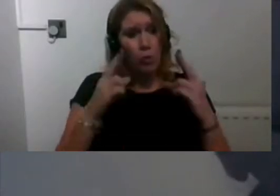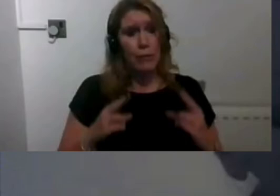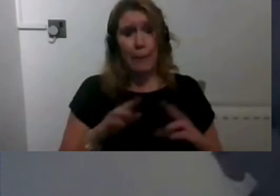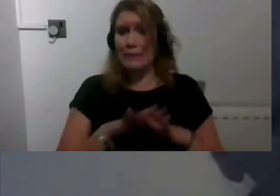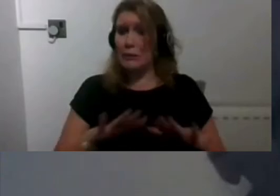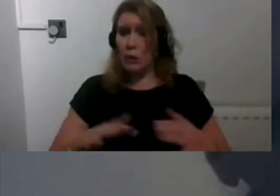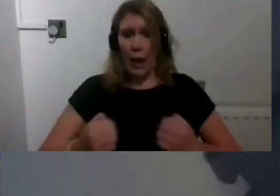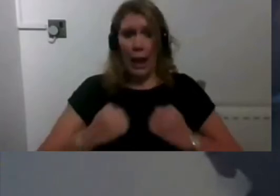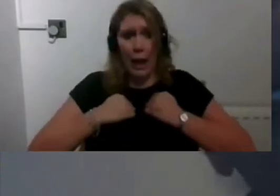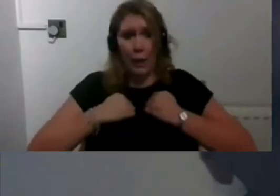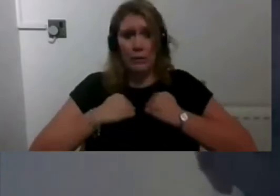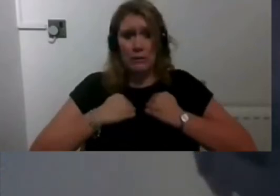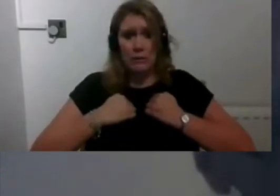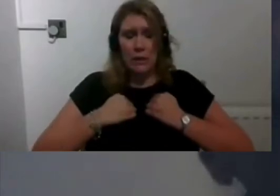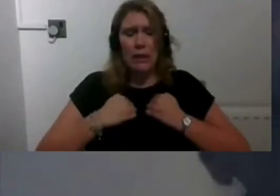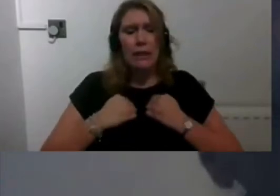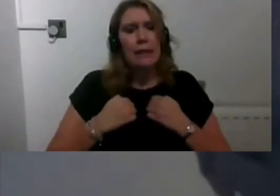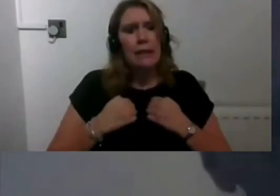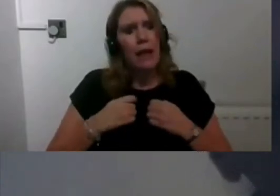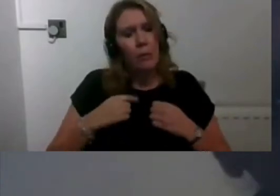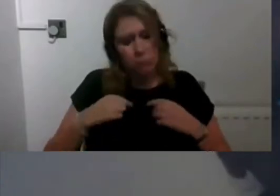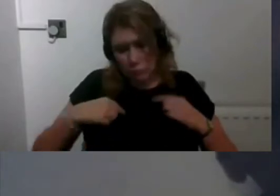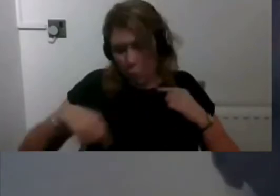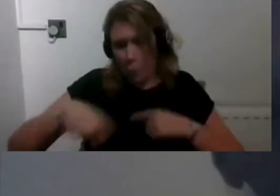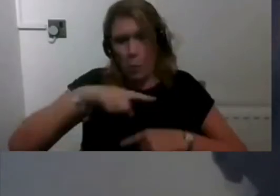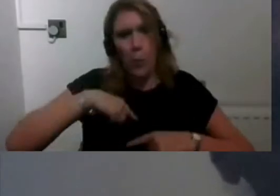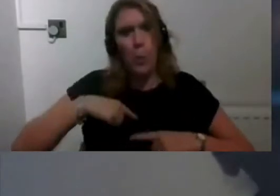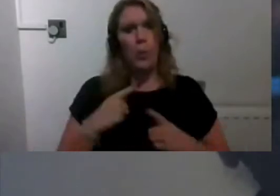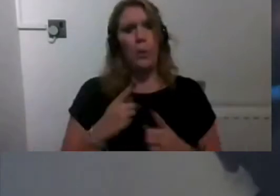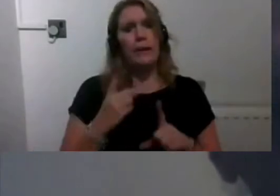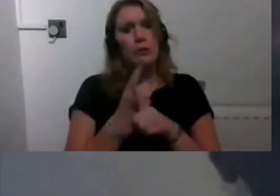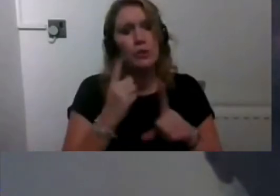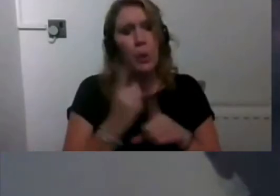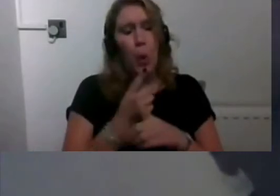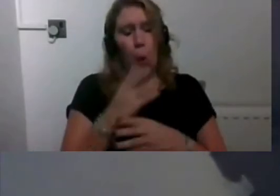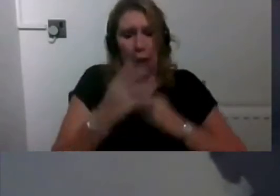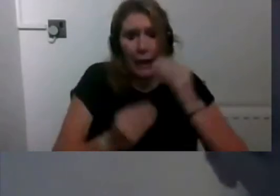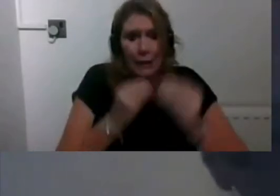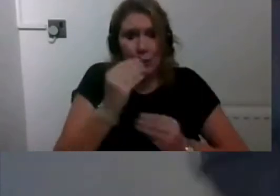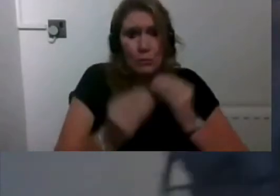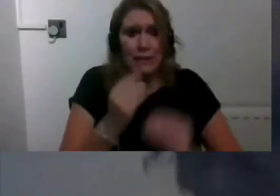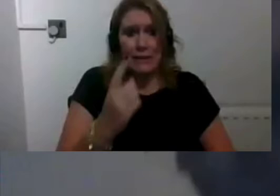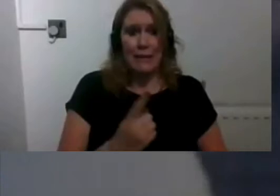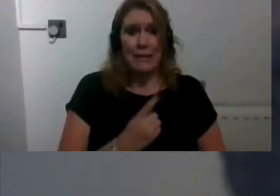Yet we speak, express ourselves. Join in the consultation.